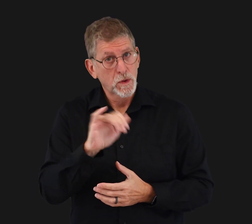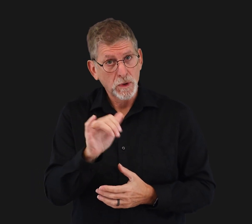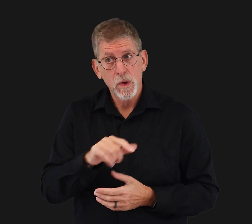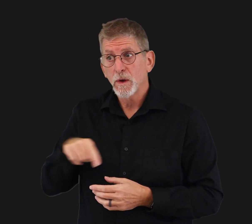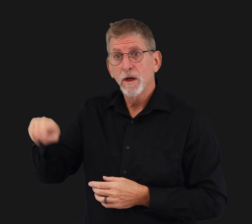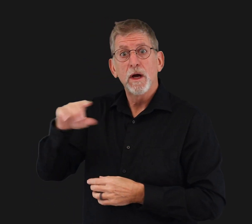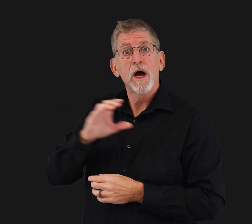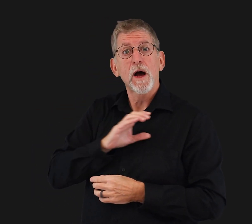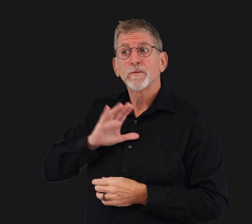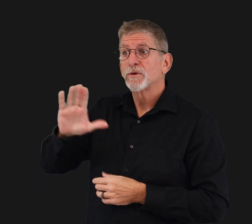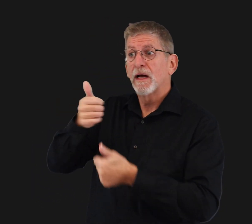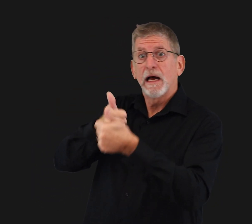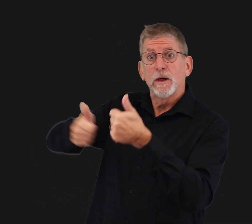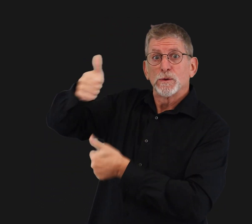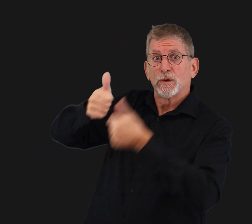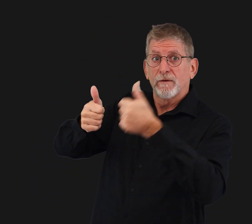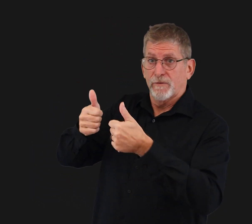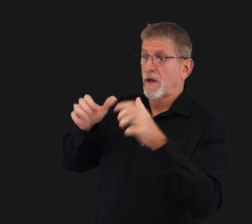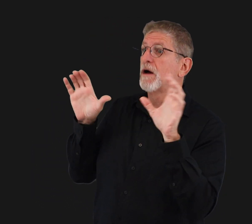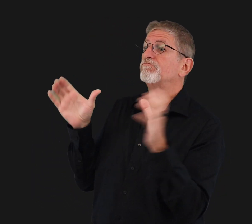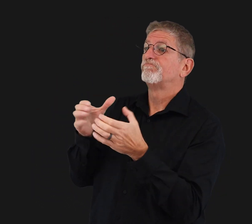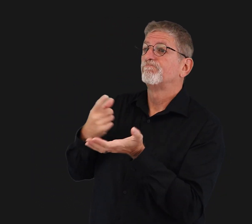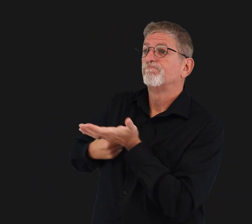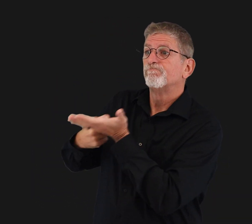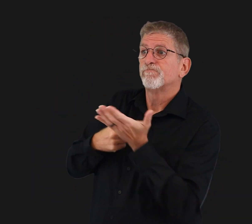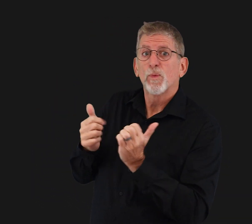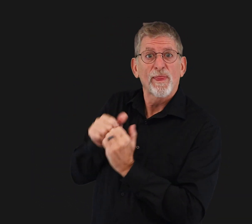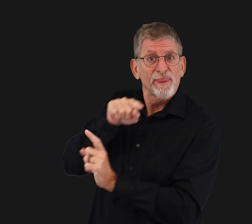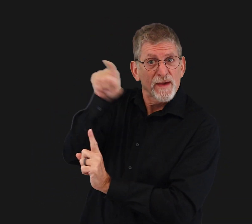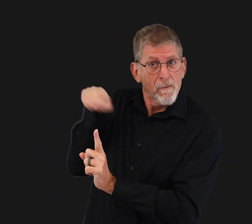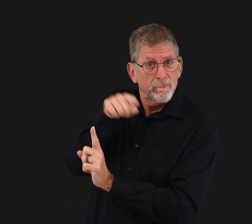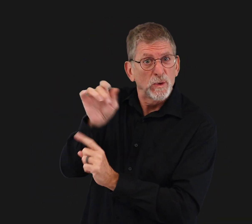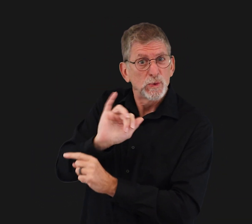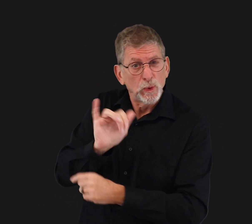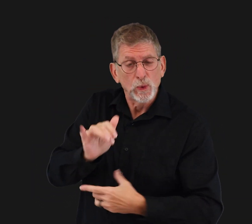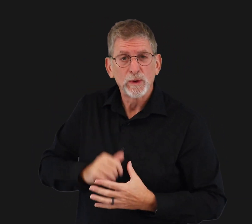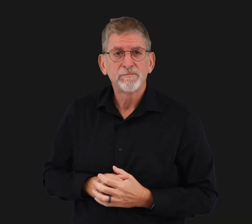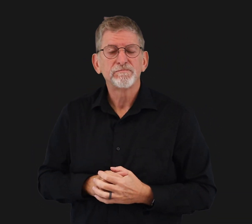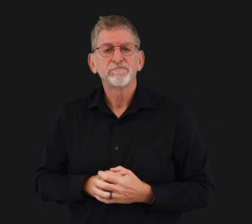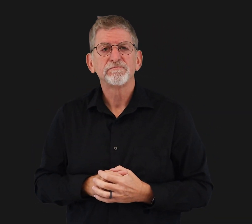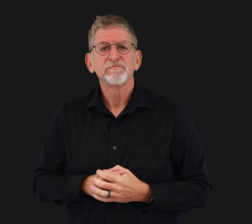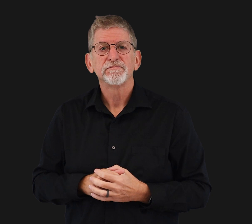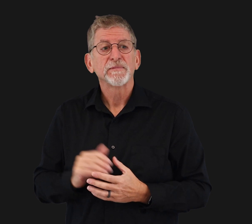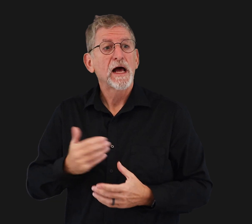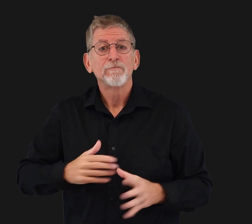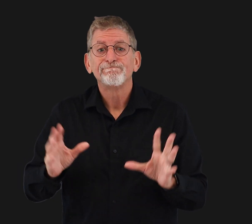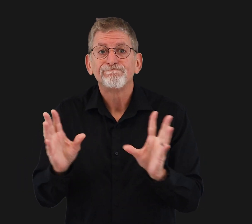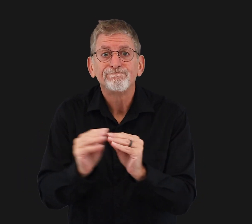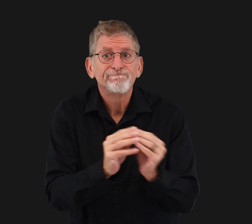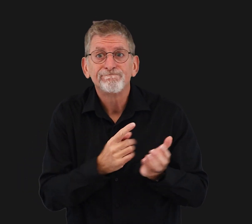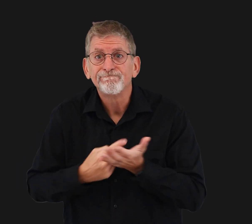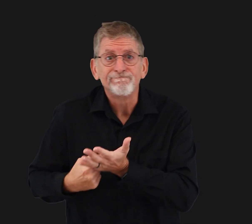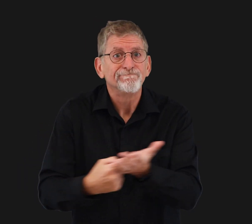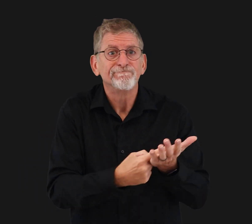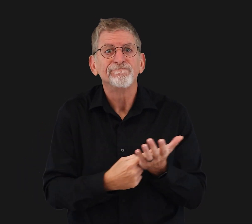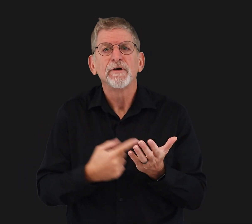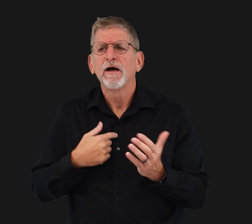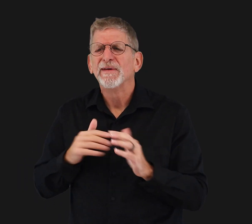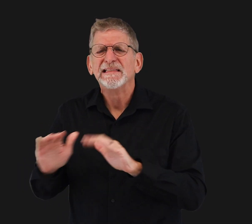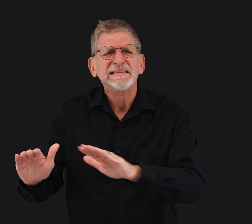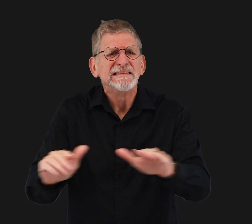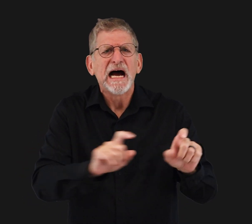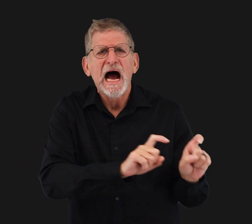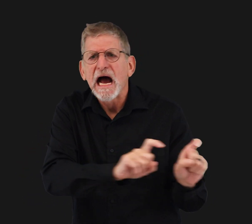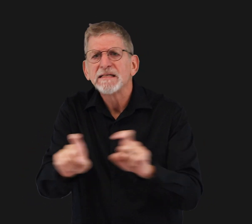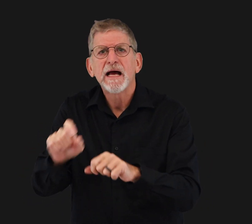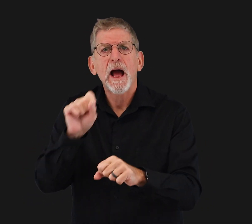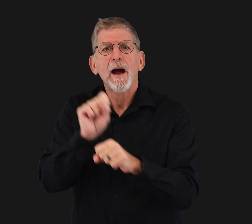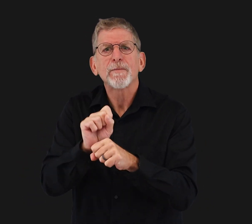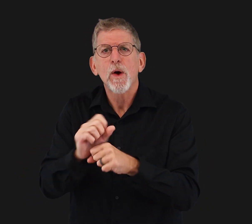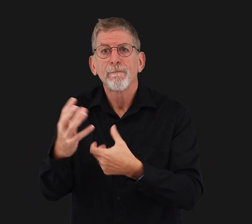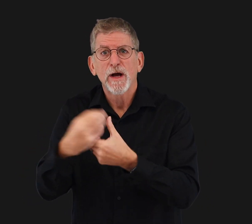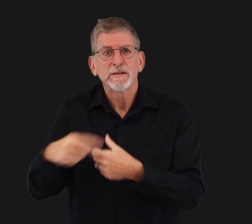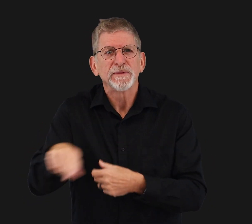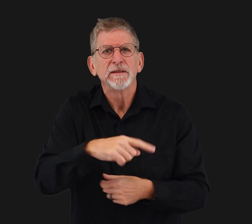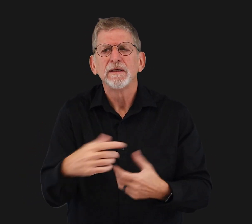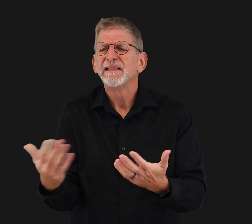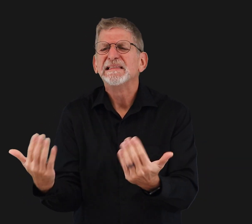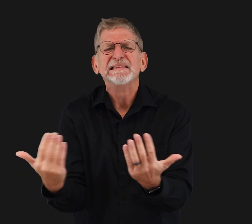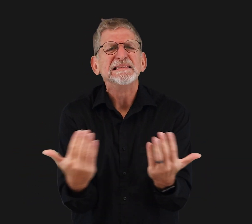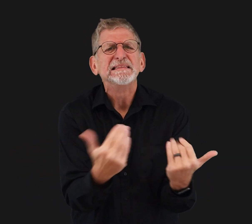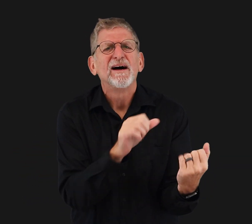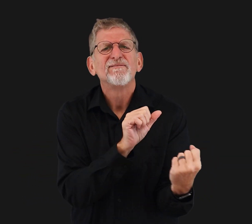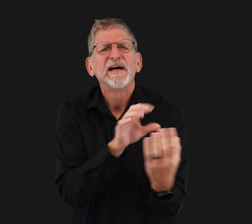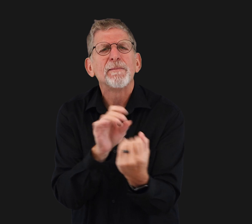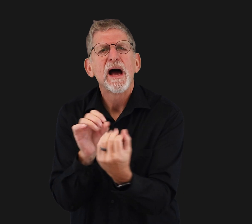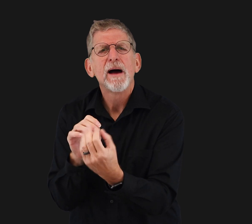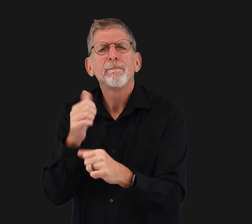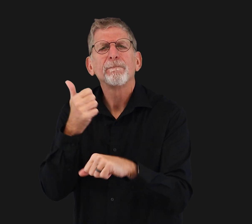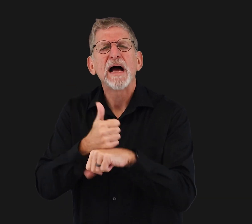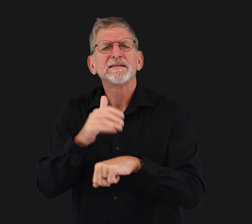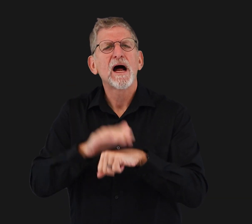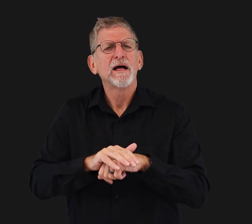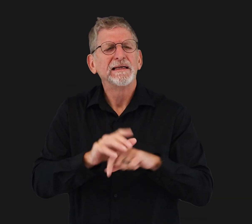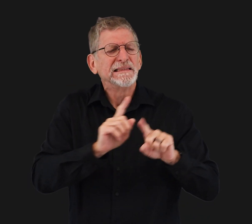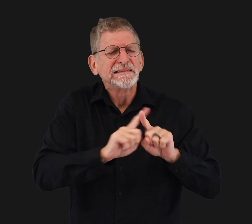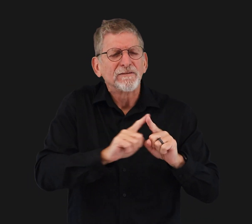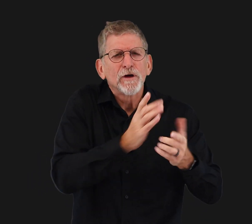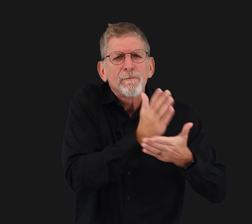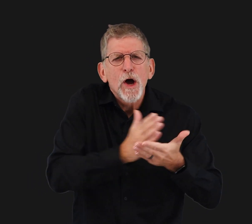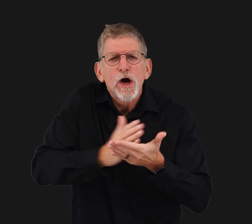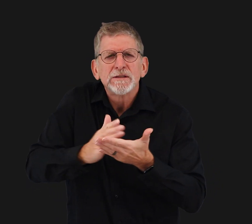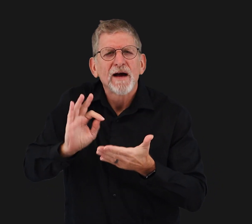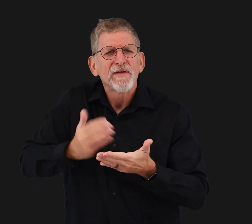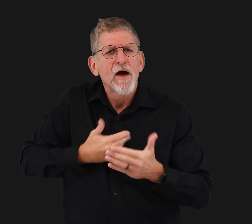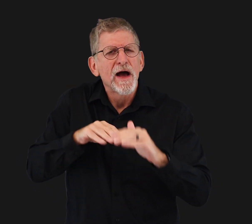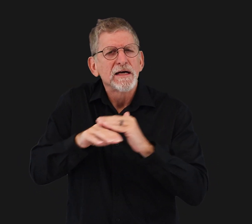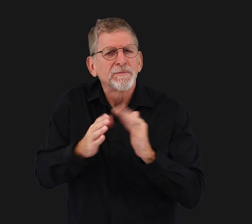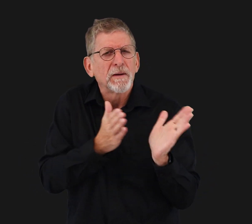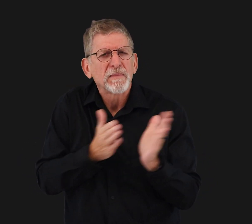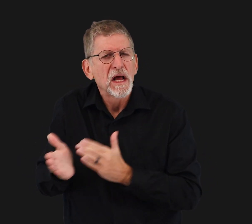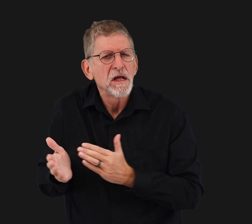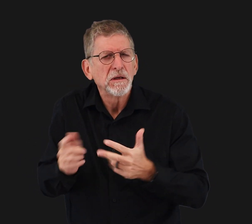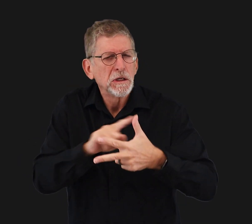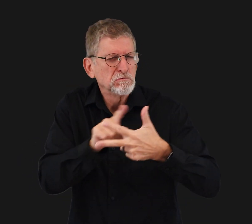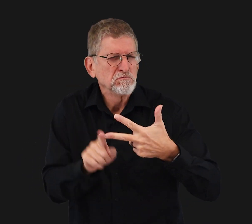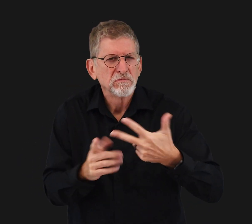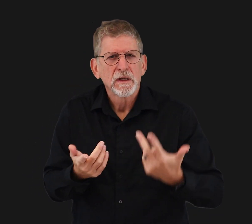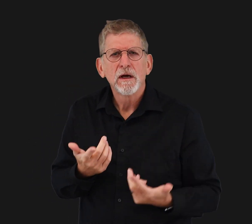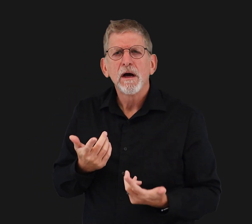In our consultations, we asked employee participants for feedback based on the different areas of our accessibility plan: